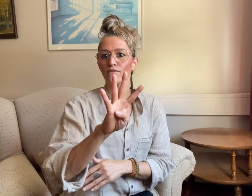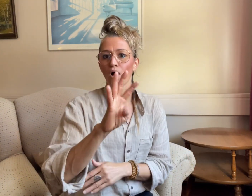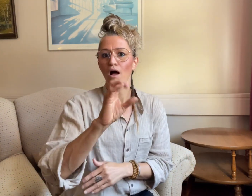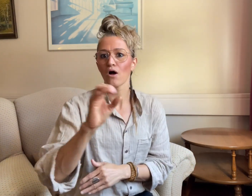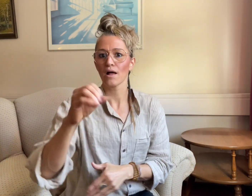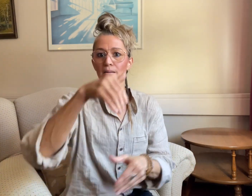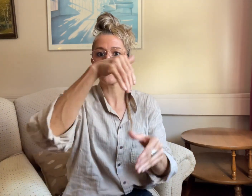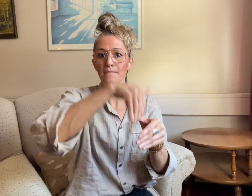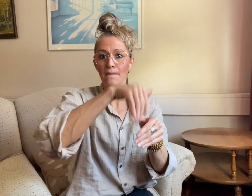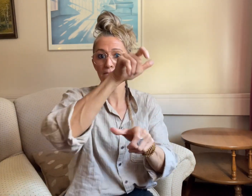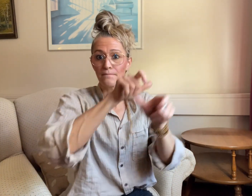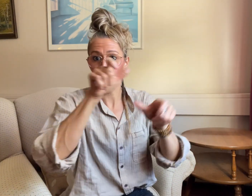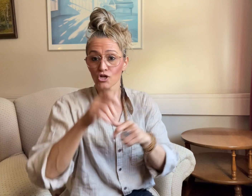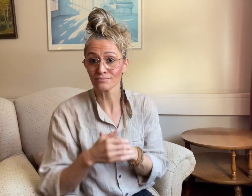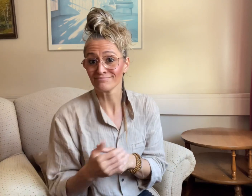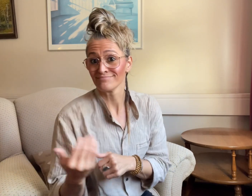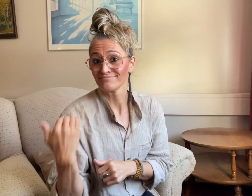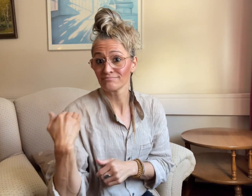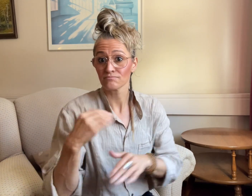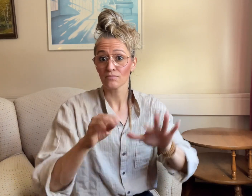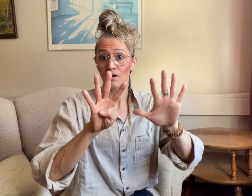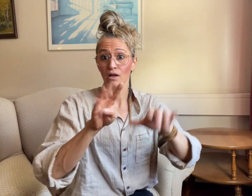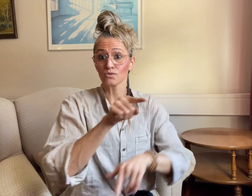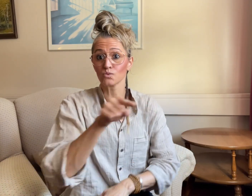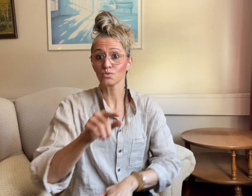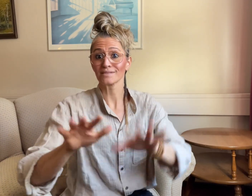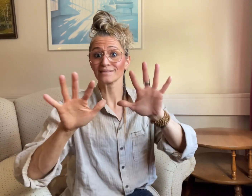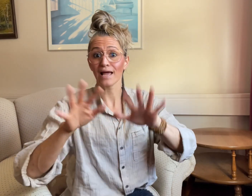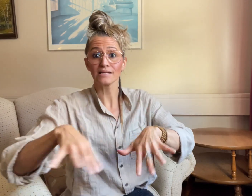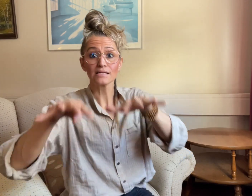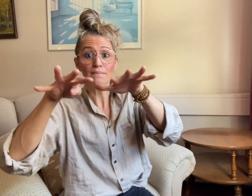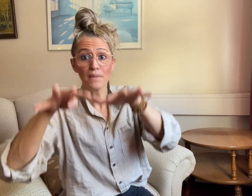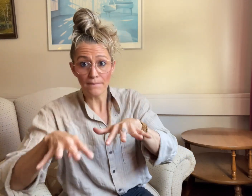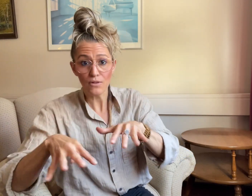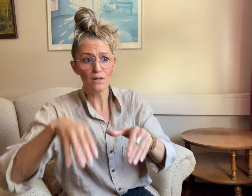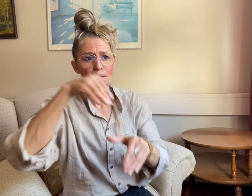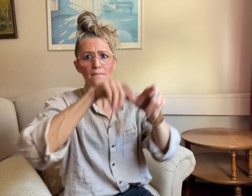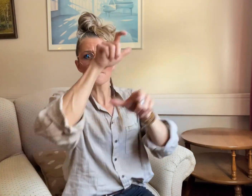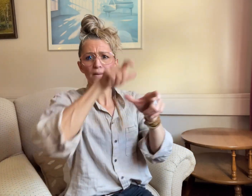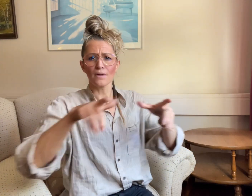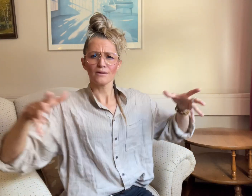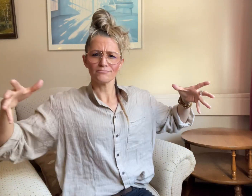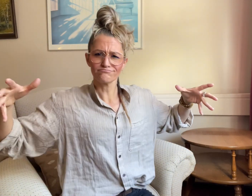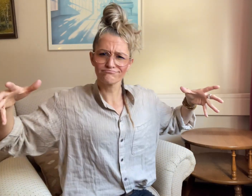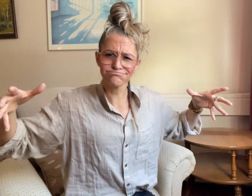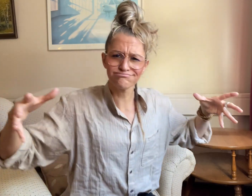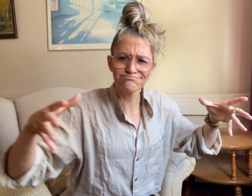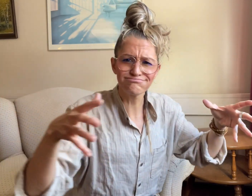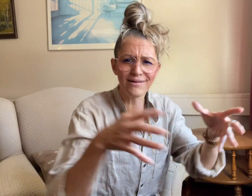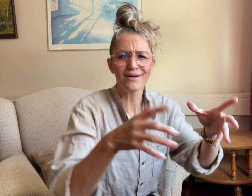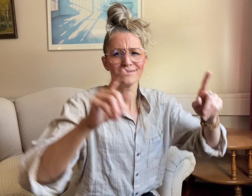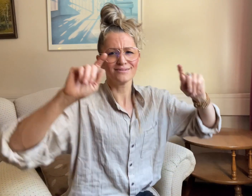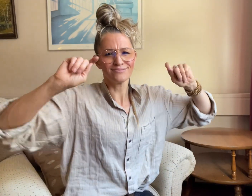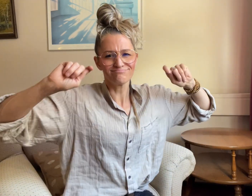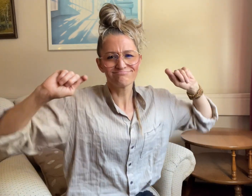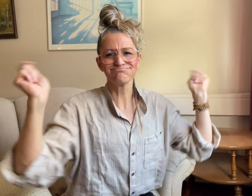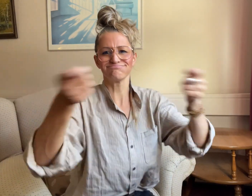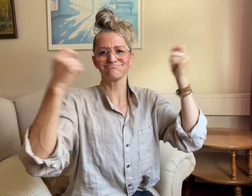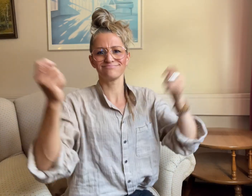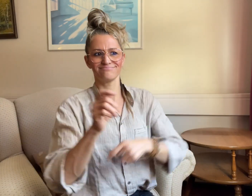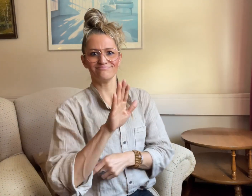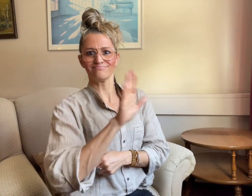gathered together to celebrate the club’s 100th anniversary.